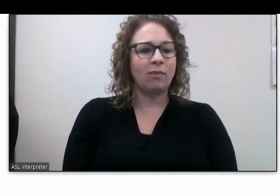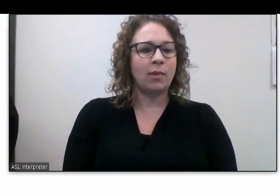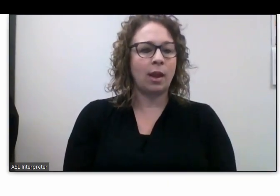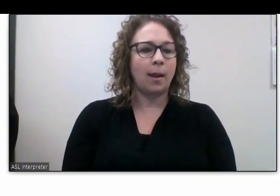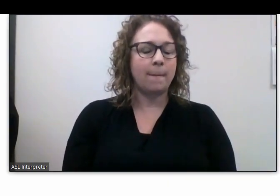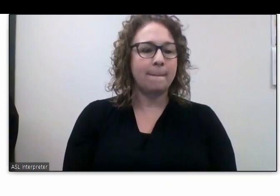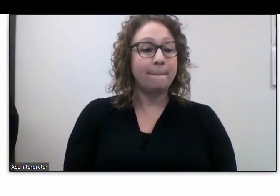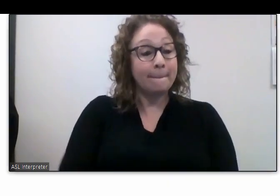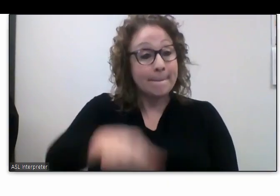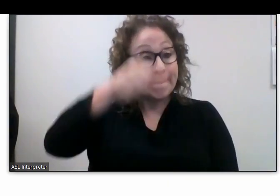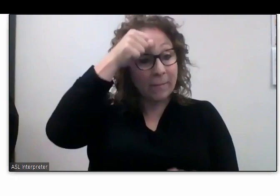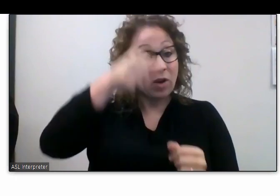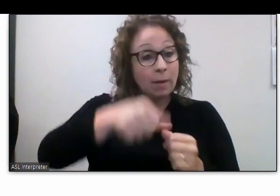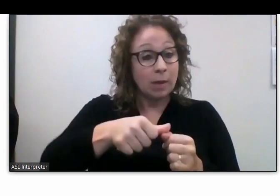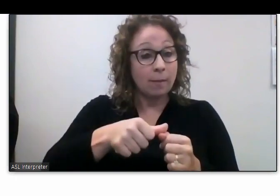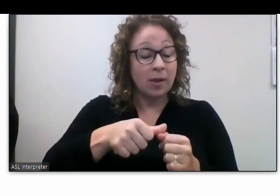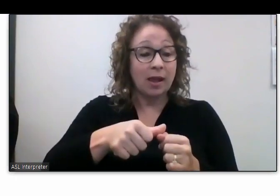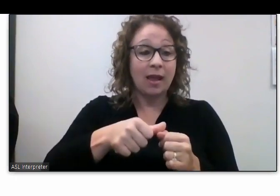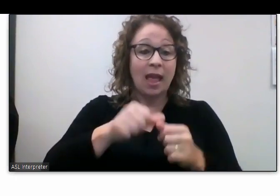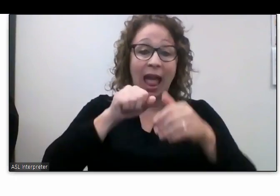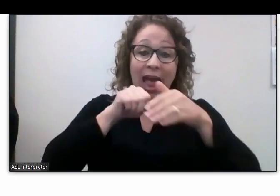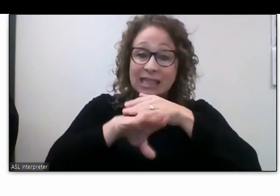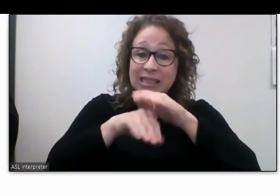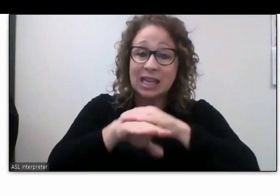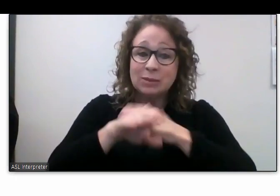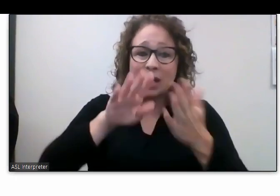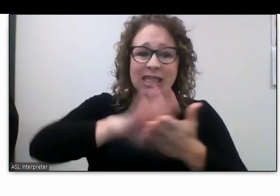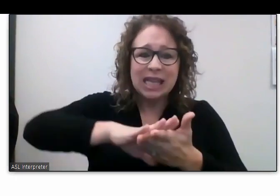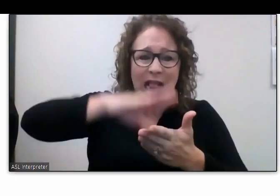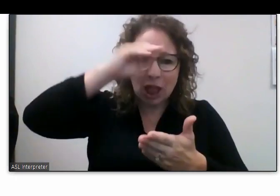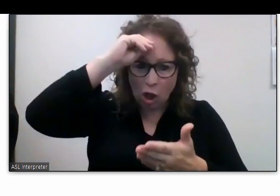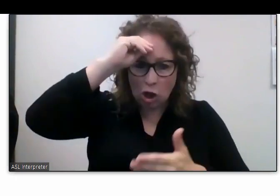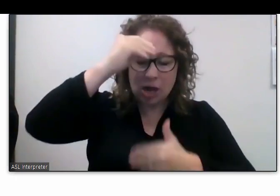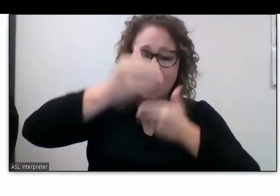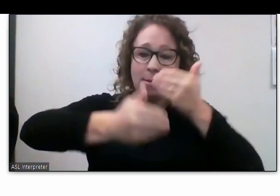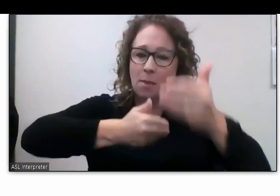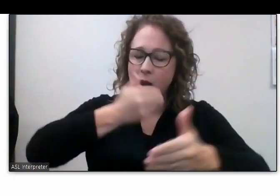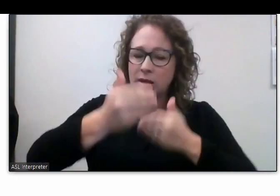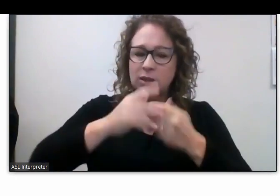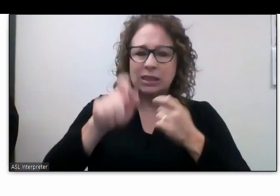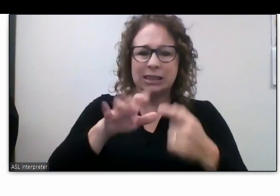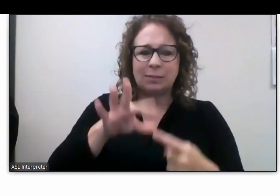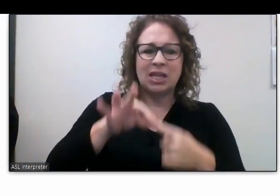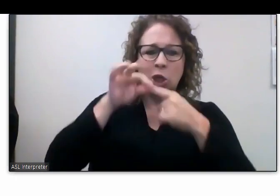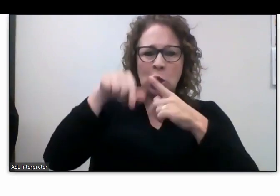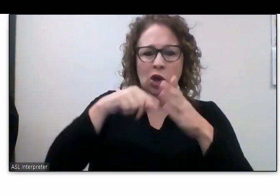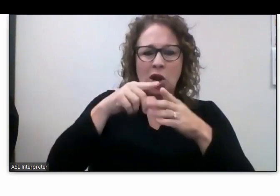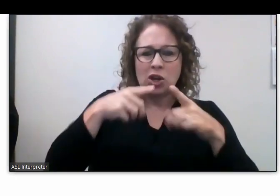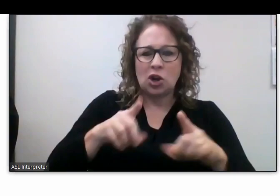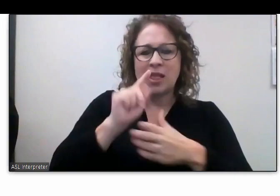Remember, accessibility is a learning process, especially during this time with so many new platforms